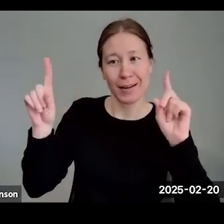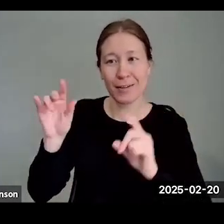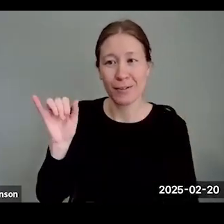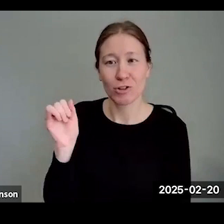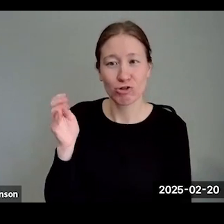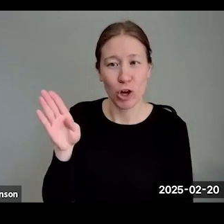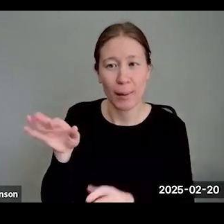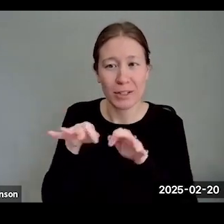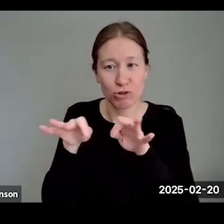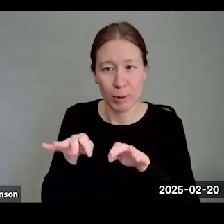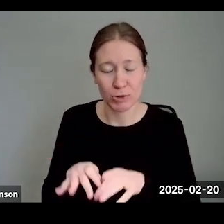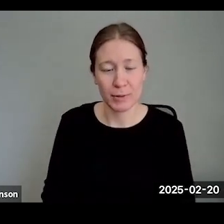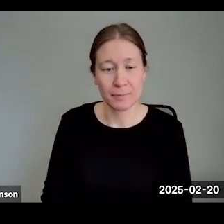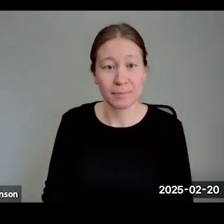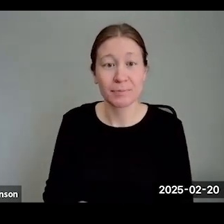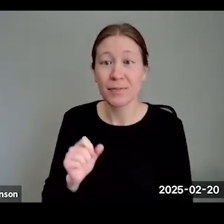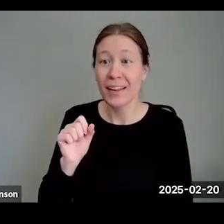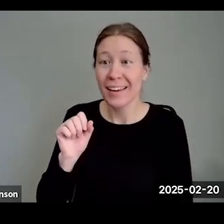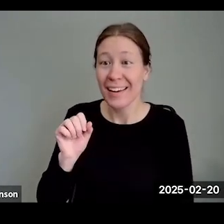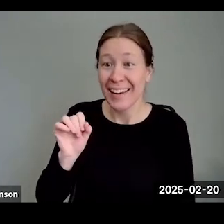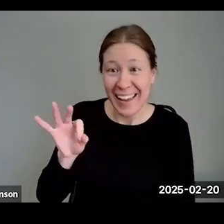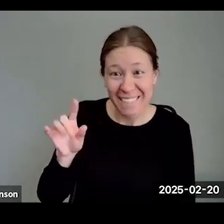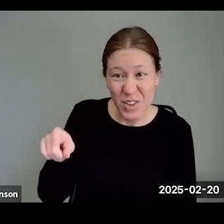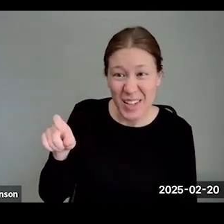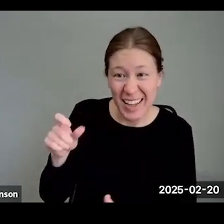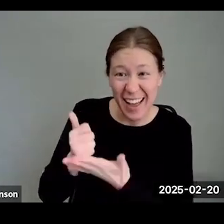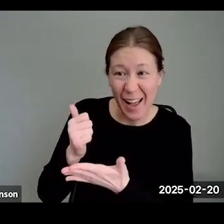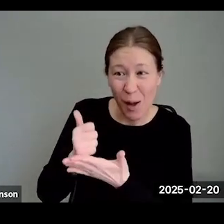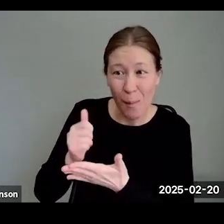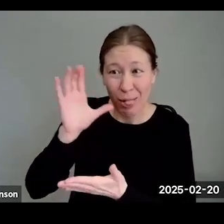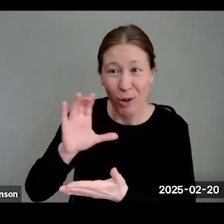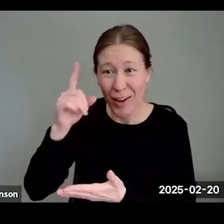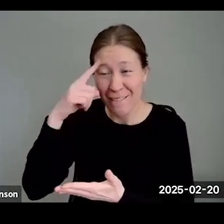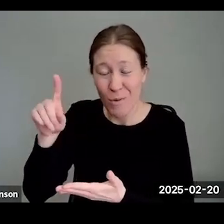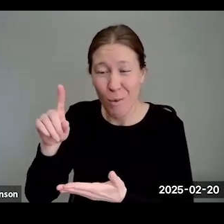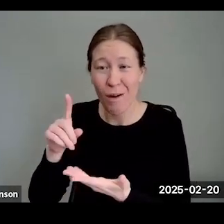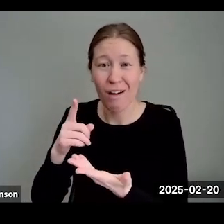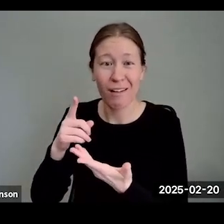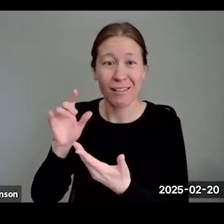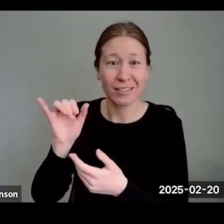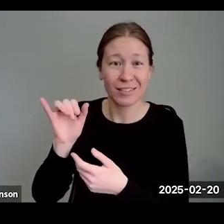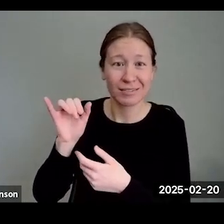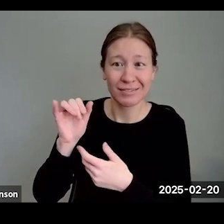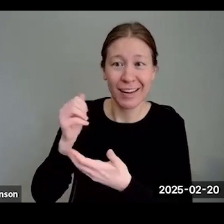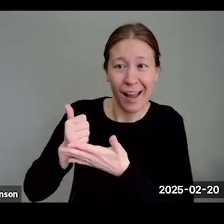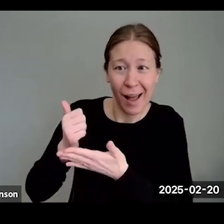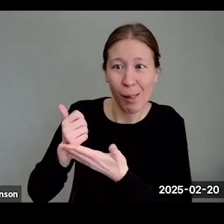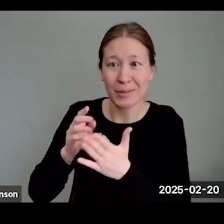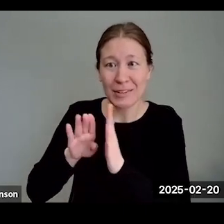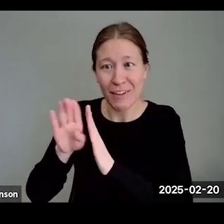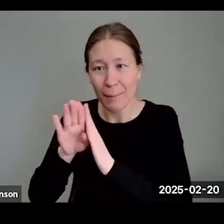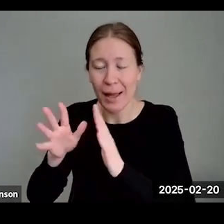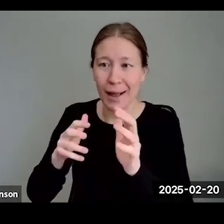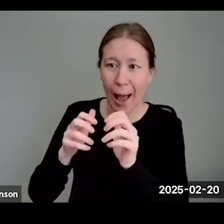If you are looking for help writing an effective job description or updating current job descriptions, you can chat with the